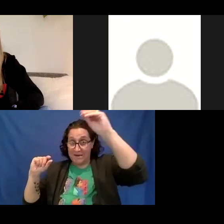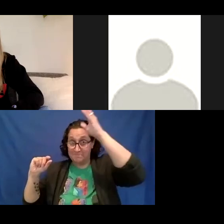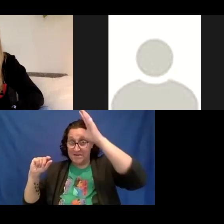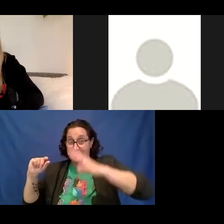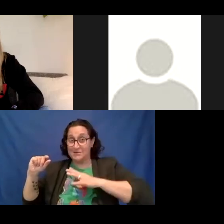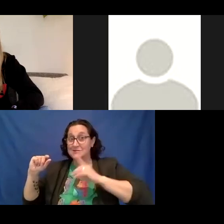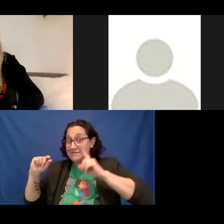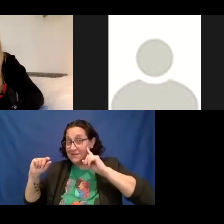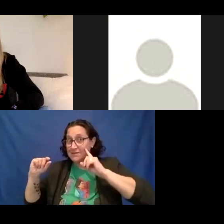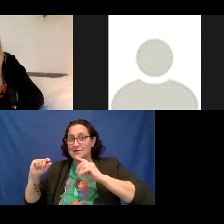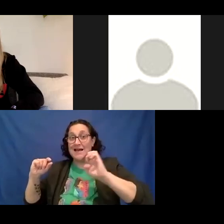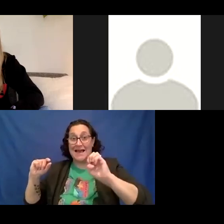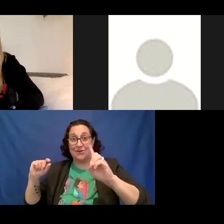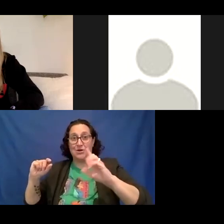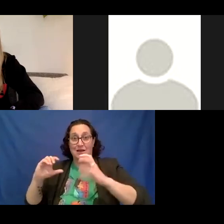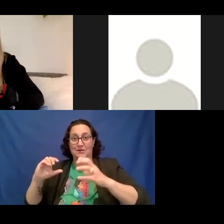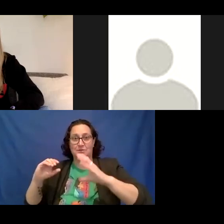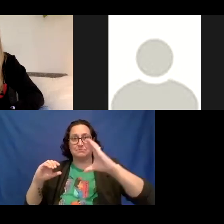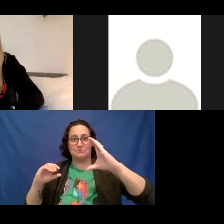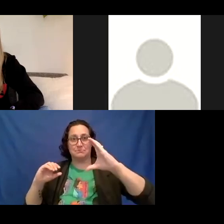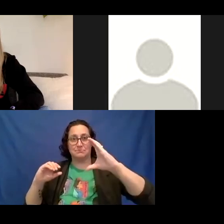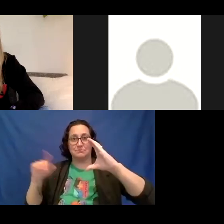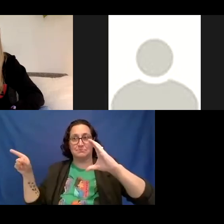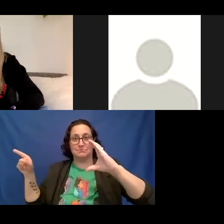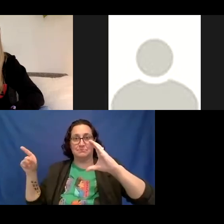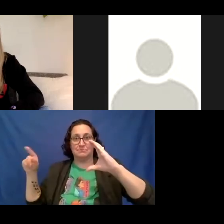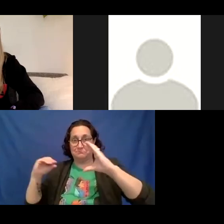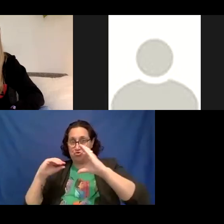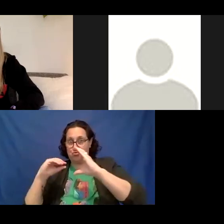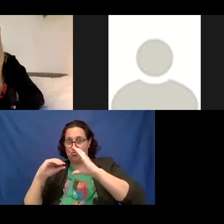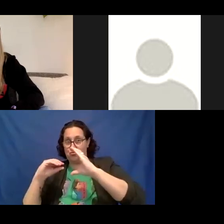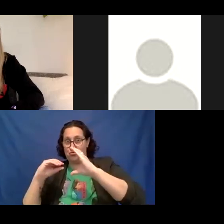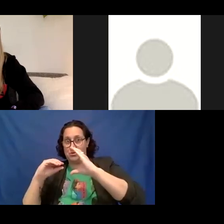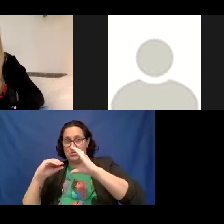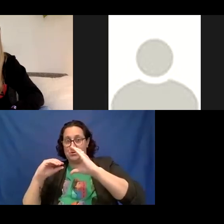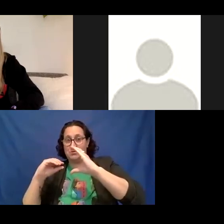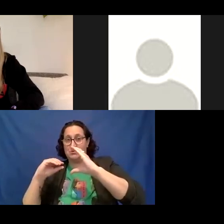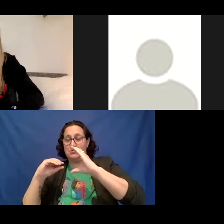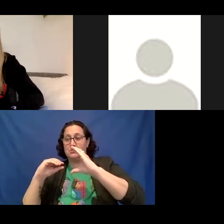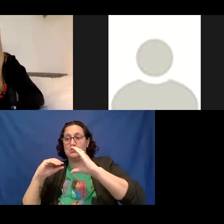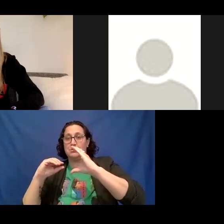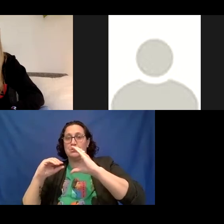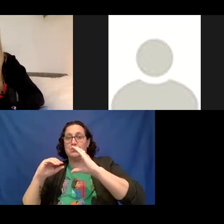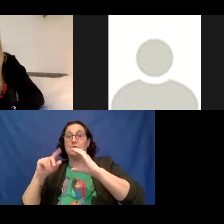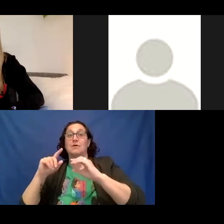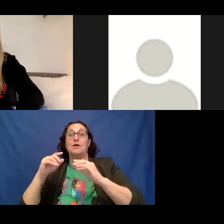were pretty minimal for women, right, so those educational classes-- those core classes-- were more